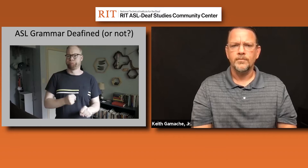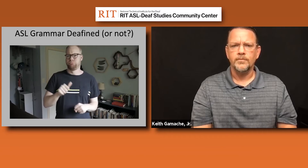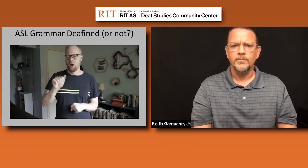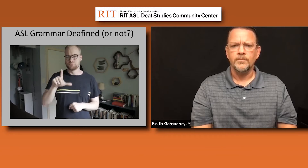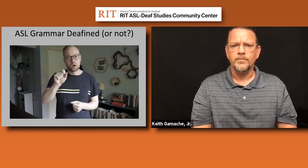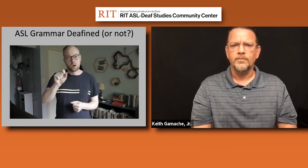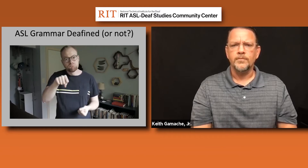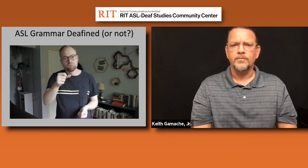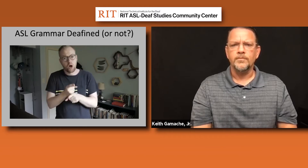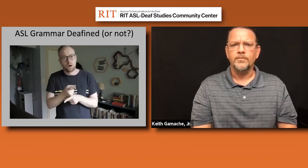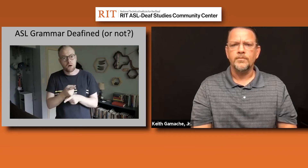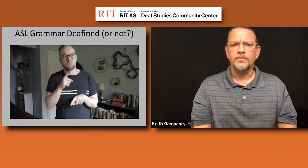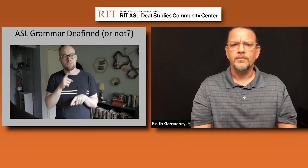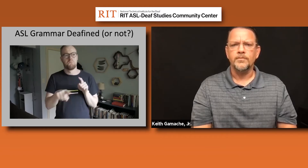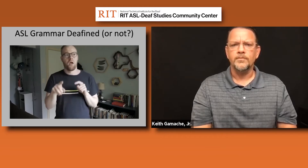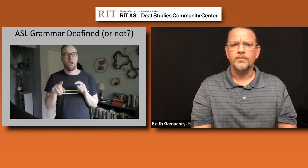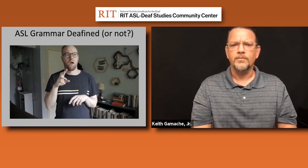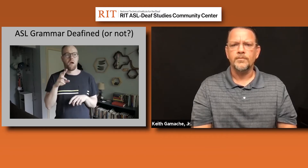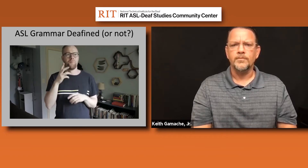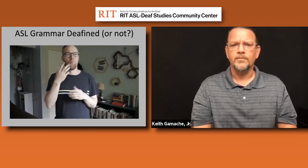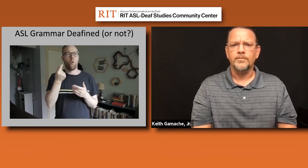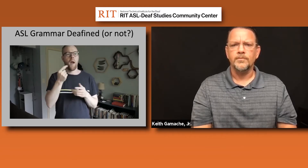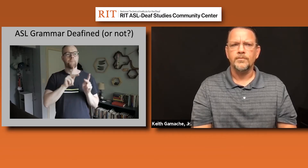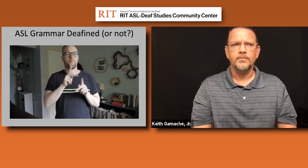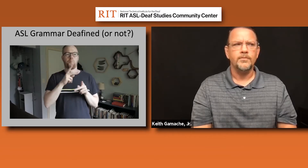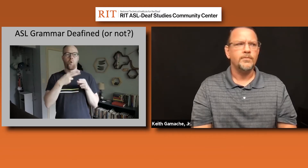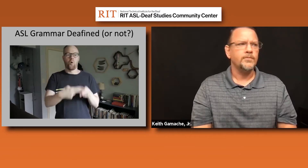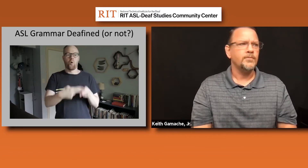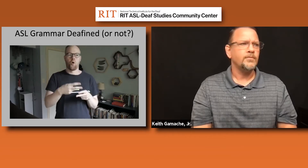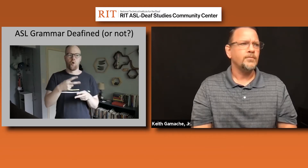Perhaps they are a strong signer, a strong ASL user,